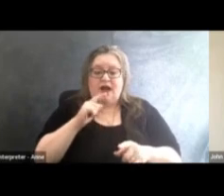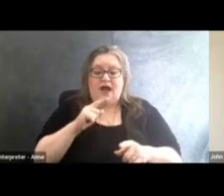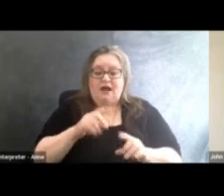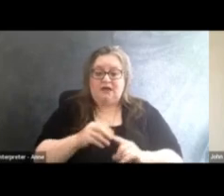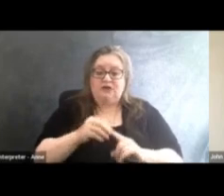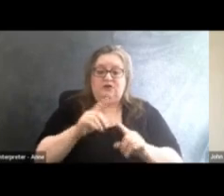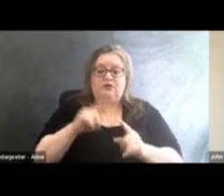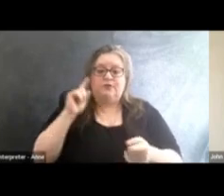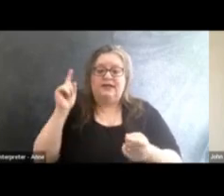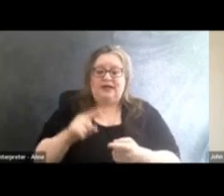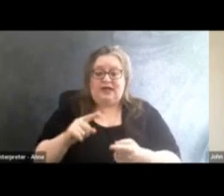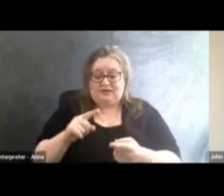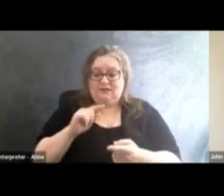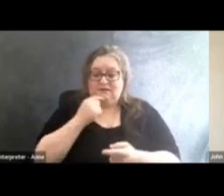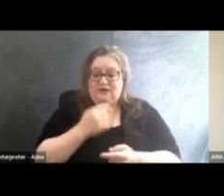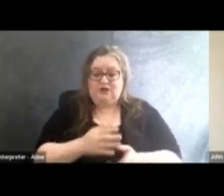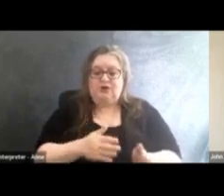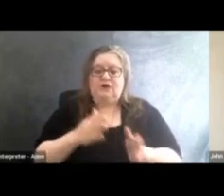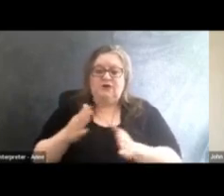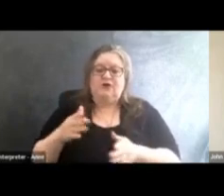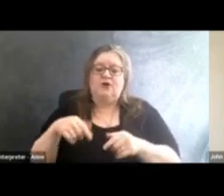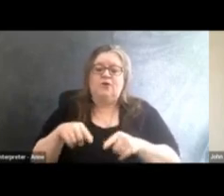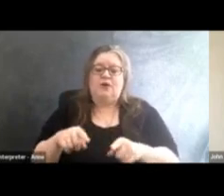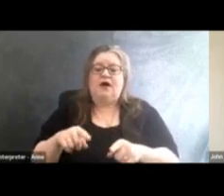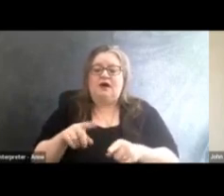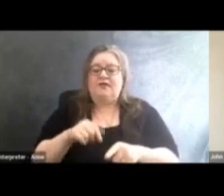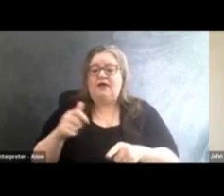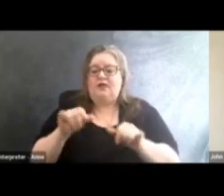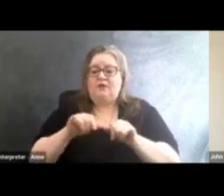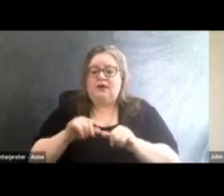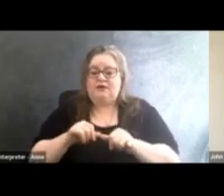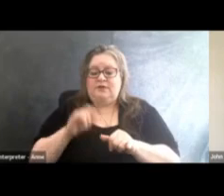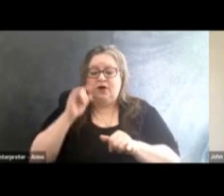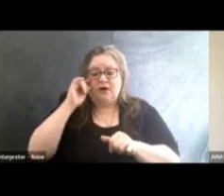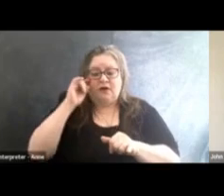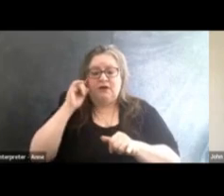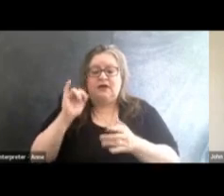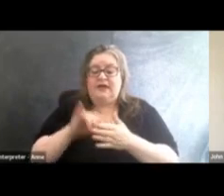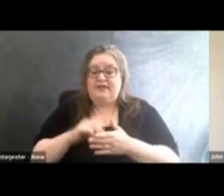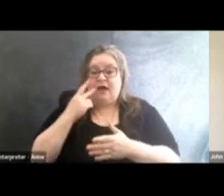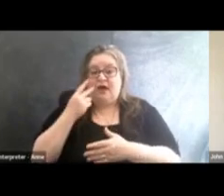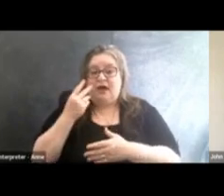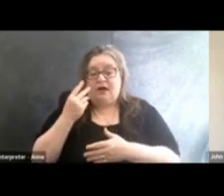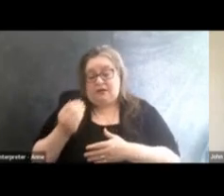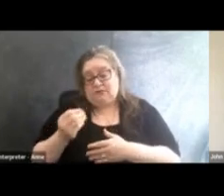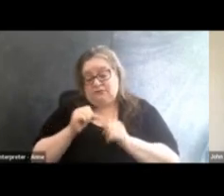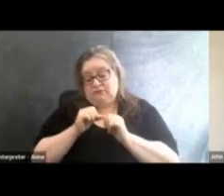severe, while the other benchmark worth knowing is, did that loss of consciousness persist for more than 30